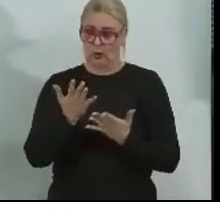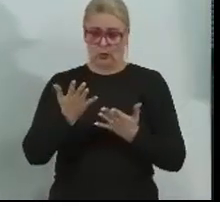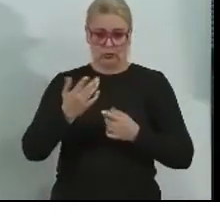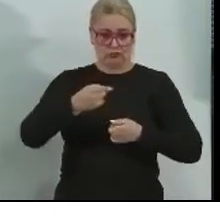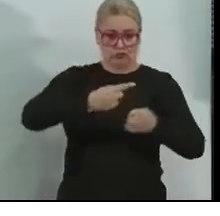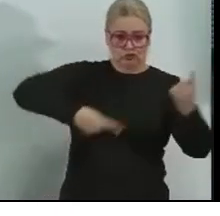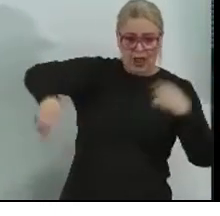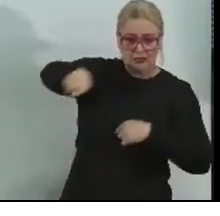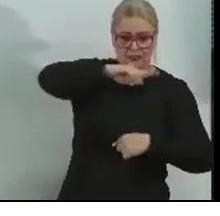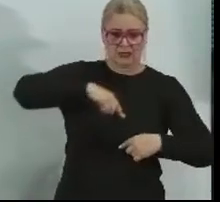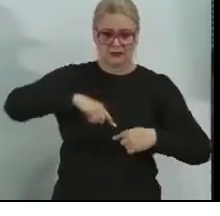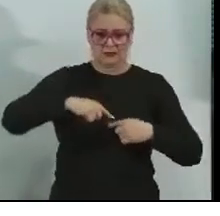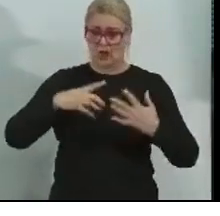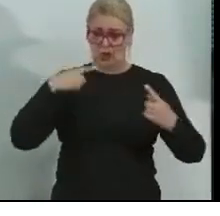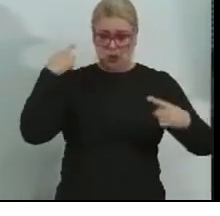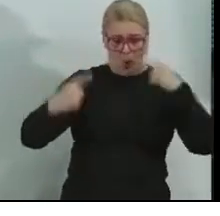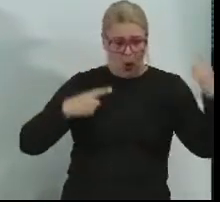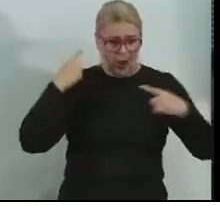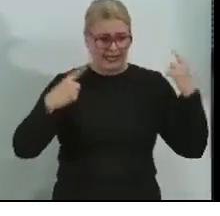And the team again was like, no, we'll try and make it work.